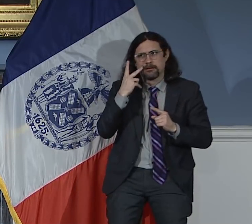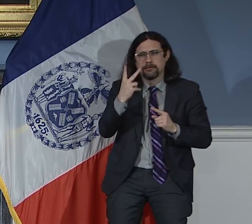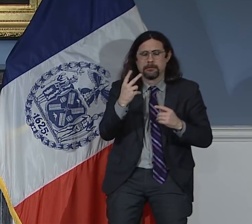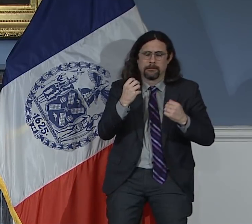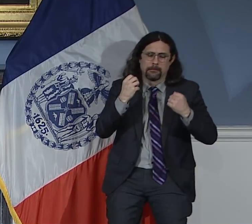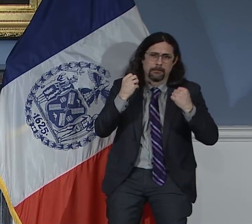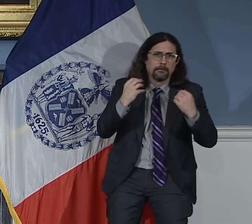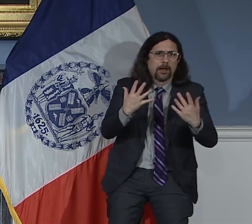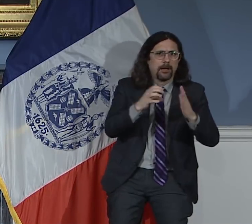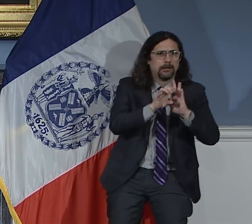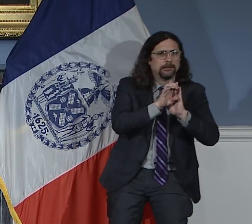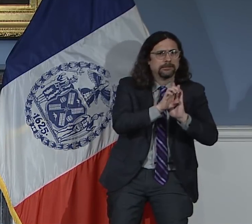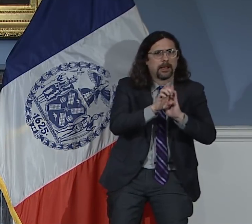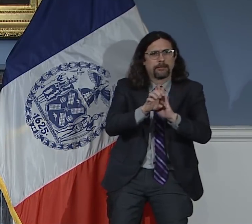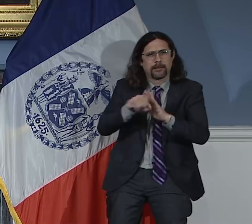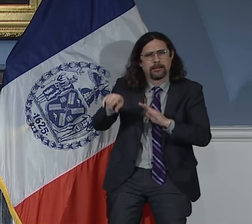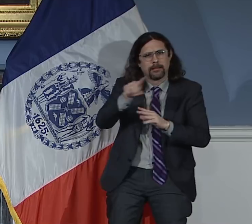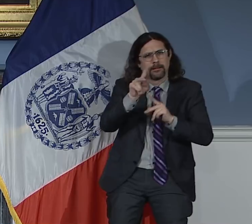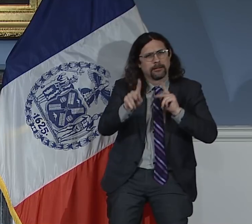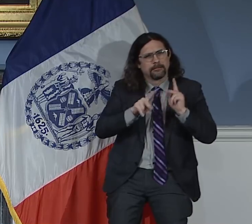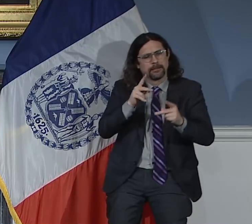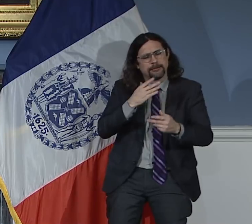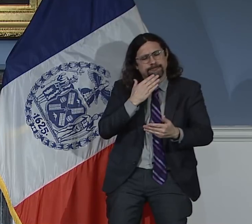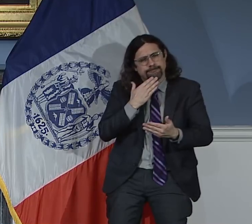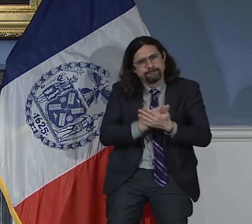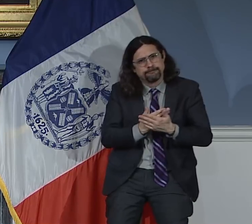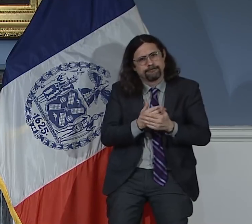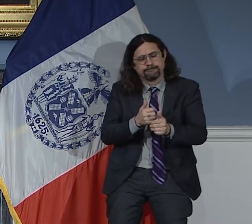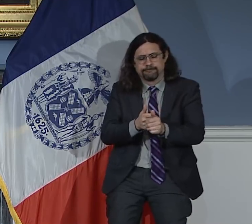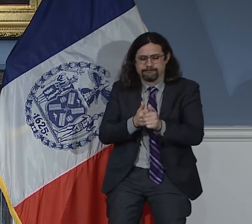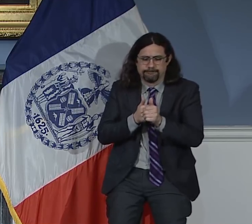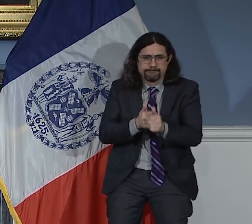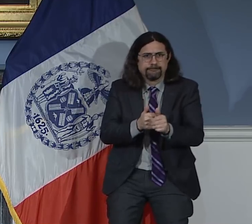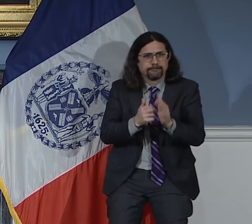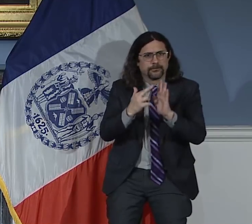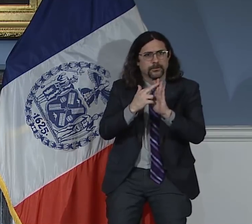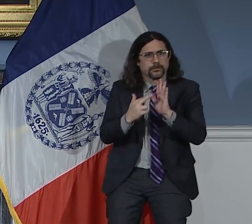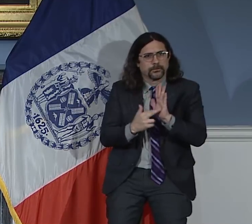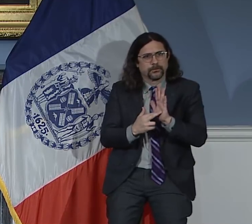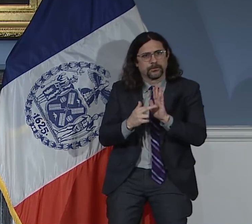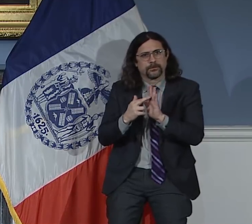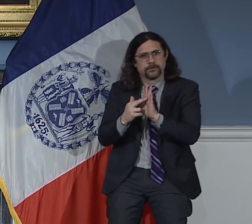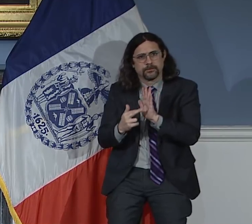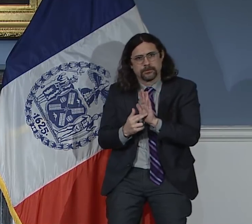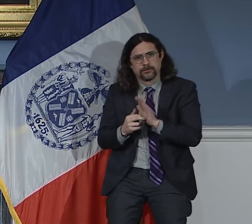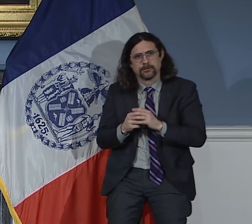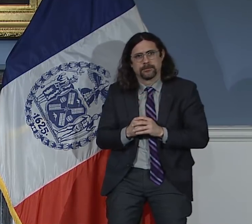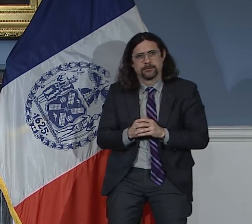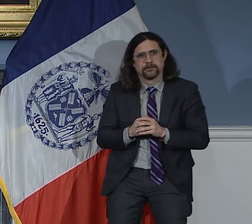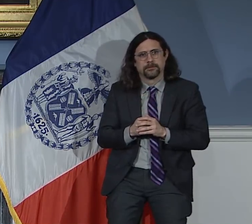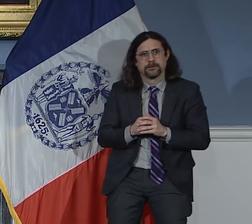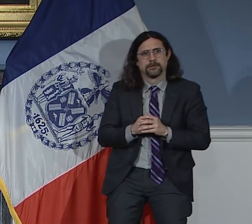EOPPE LW OHOWN THE ESTABLISHMENTS WORKING WITH THE NEW RULES,